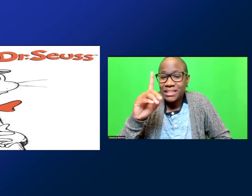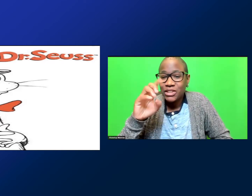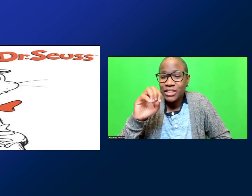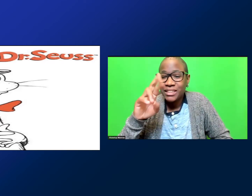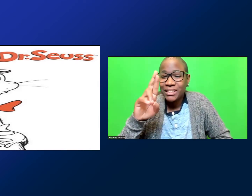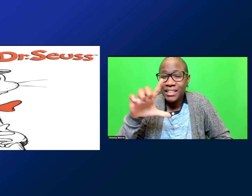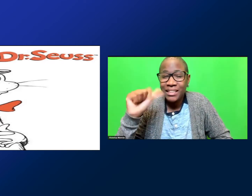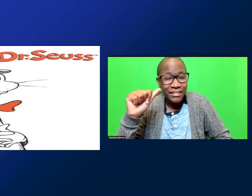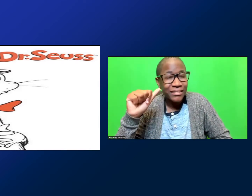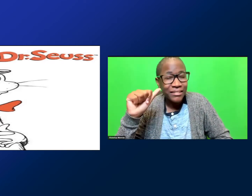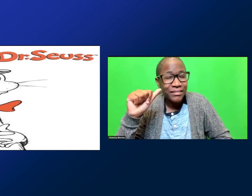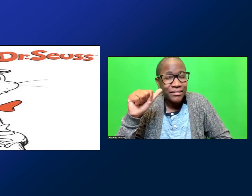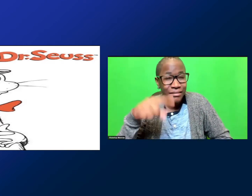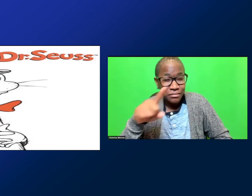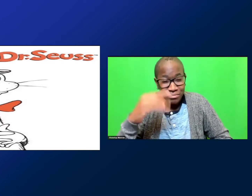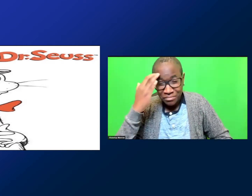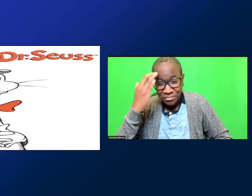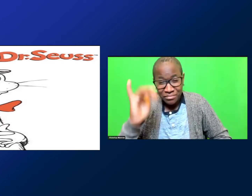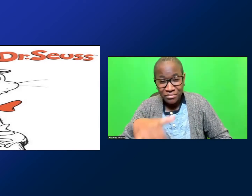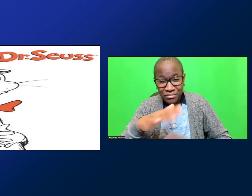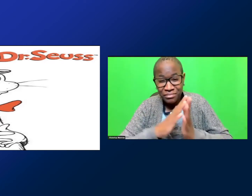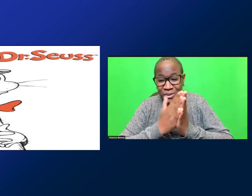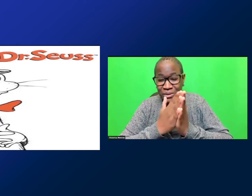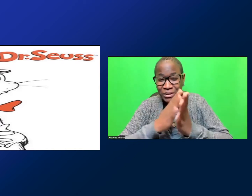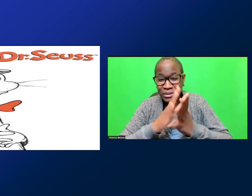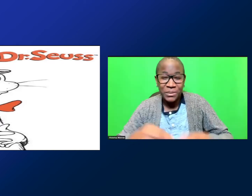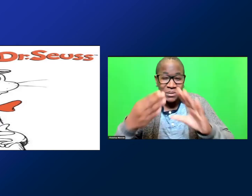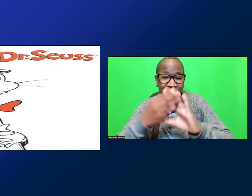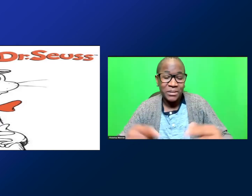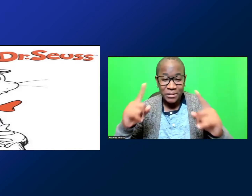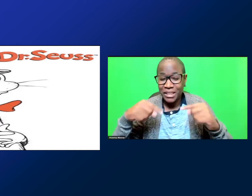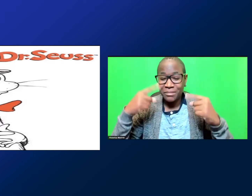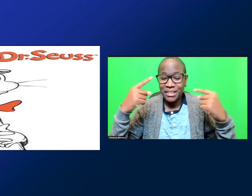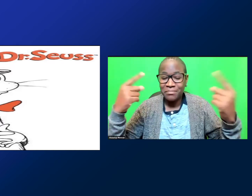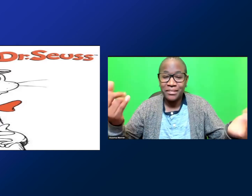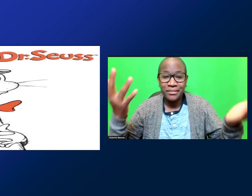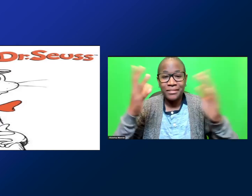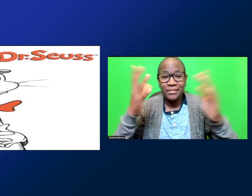cinderella is another one how many of you all are familiar with that story it's a very popular one